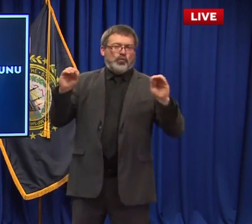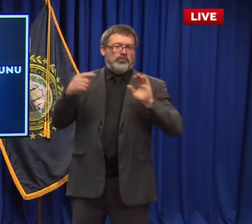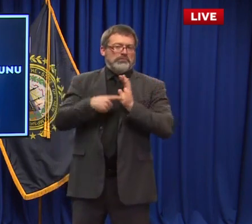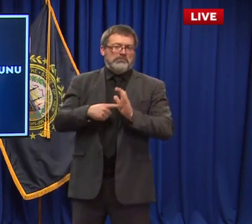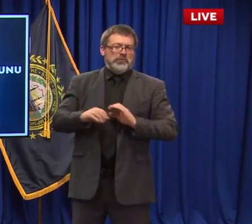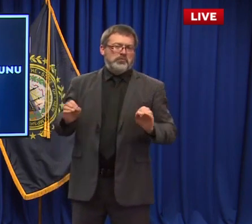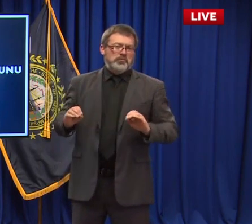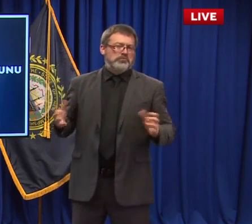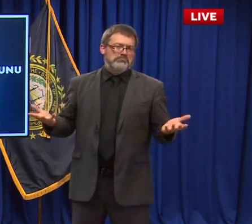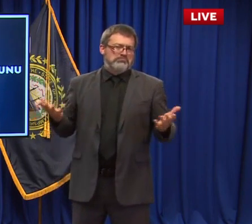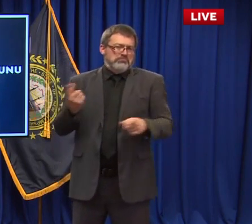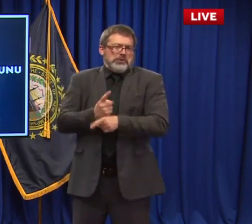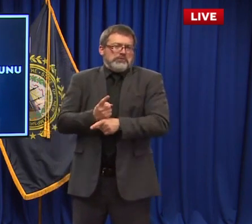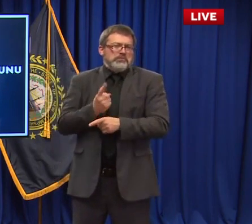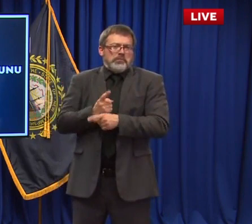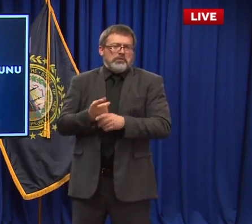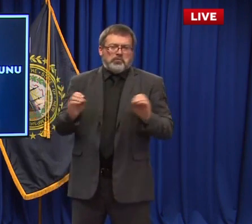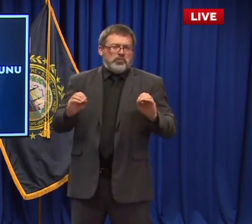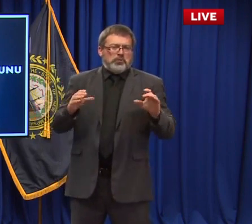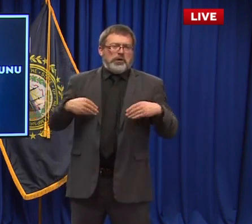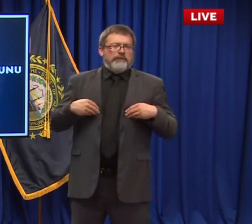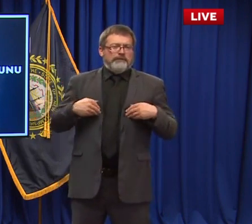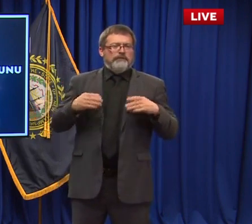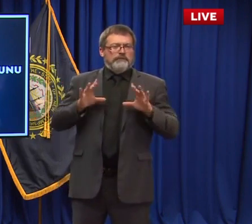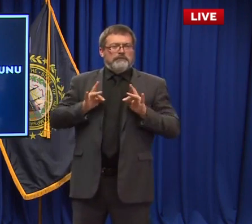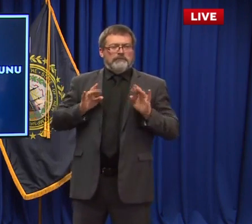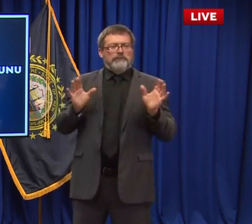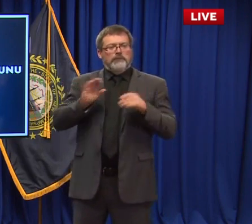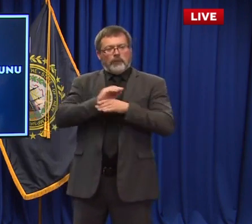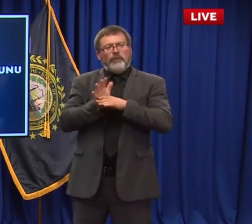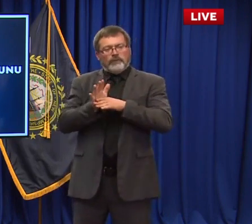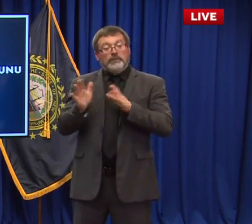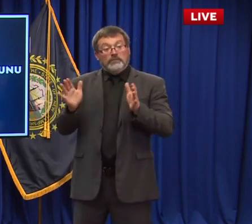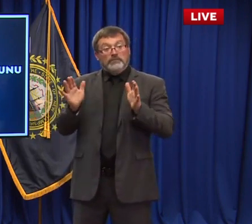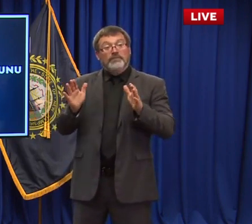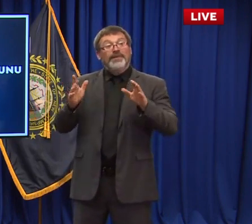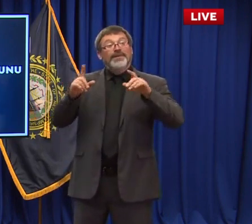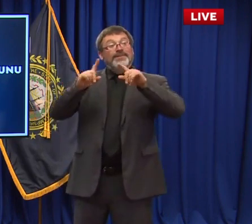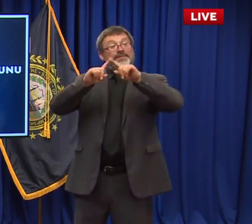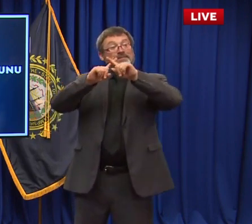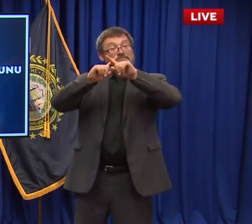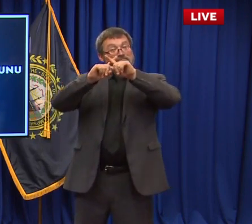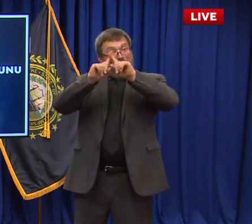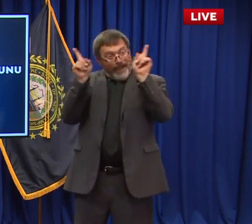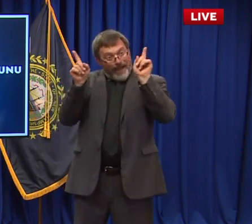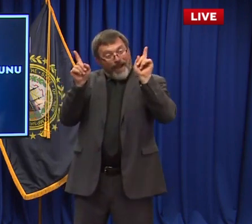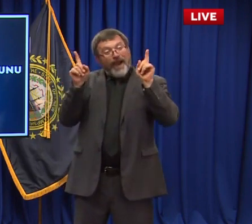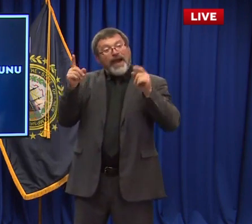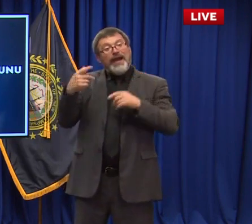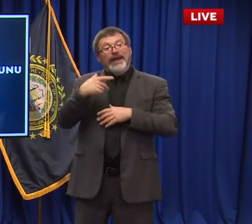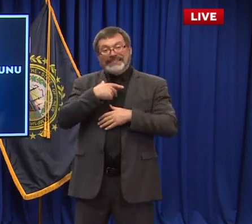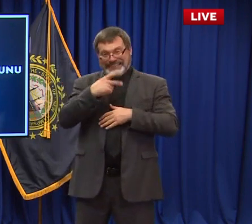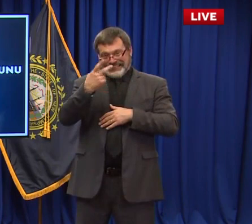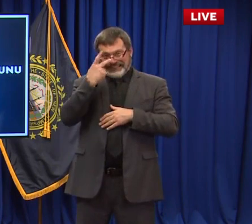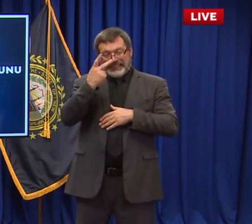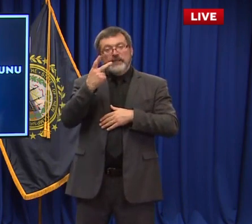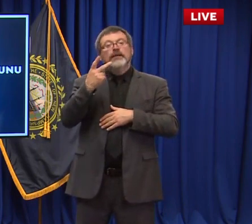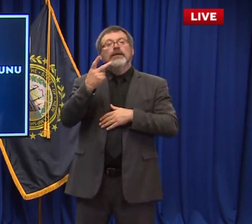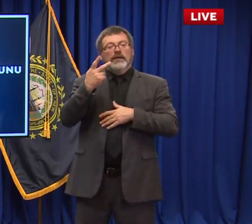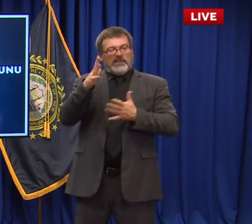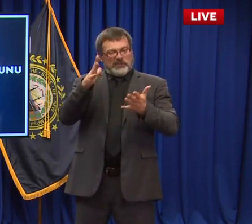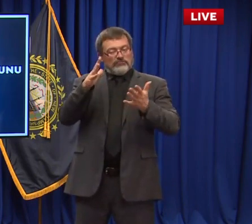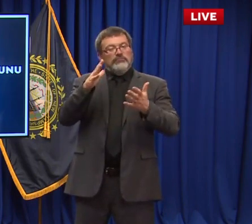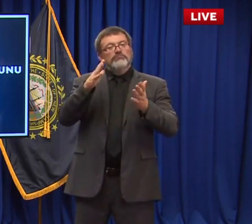WE HAVE SAID THAT ALL ALONG, THAT THERE IS INCREASING EVIDENCE THAT MORE AND MORE PEOPLE ARE TRANSMITTING THIS VIRUS ASYMPTOMATIC WITH.